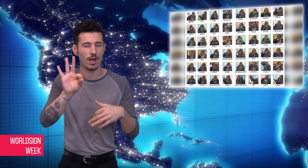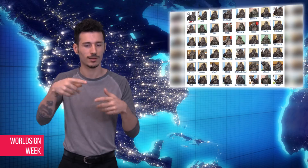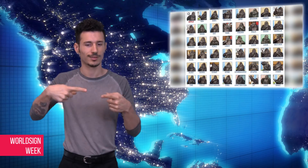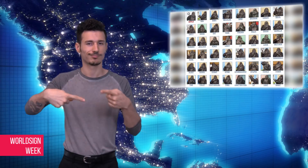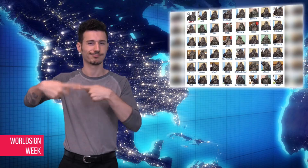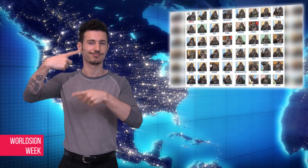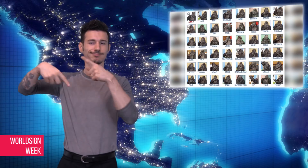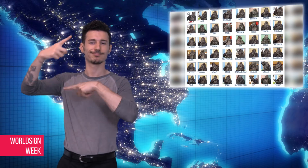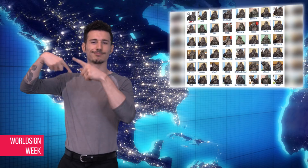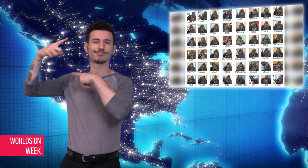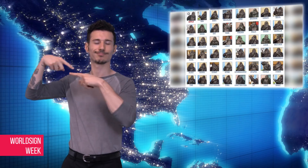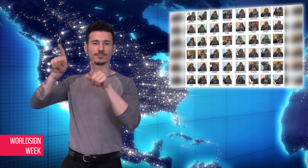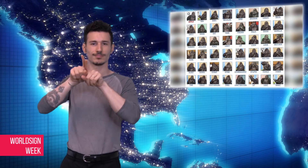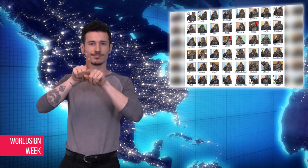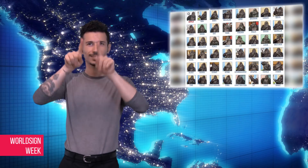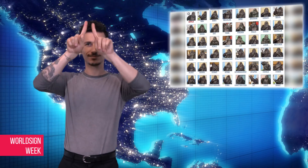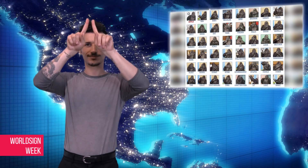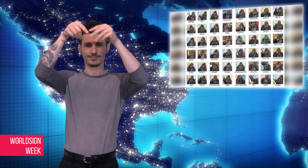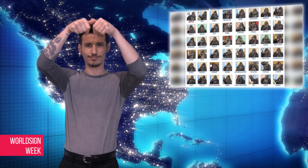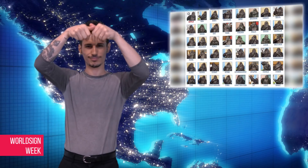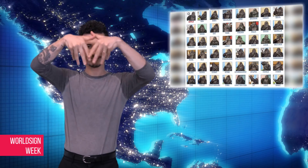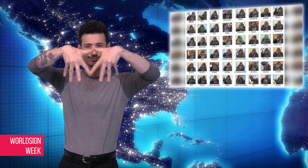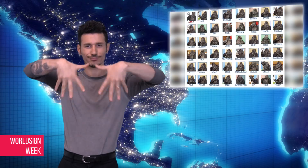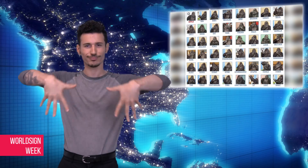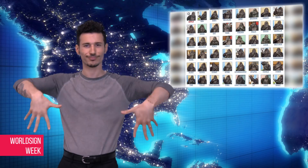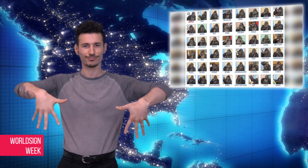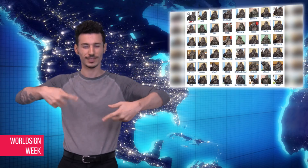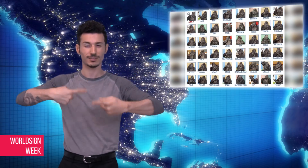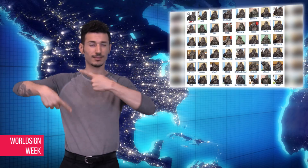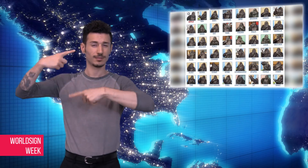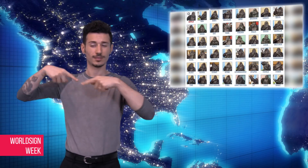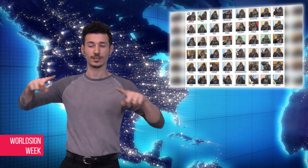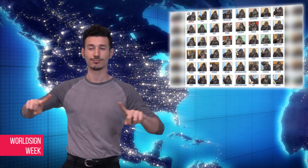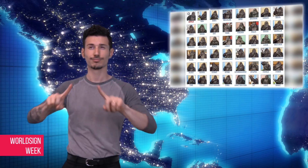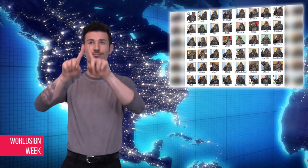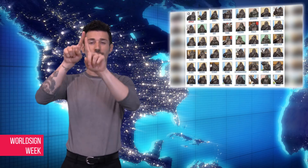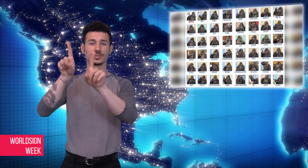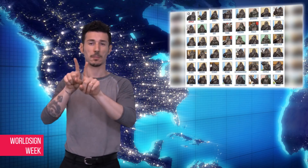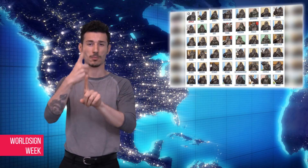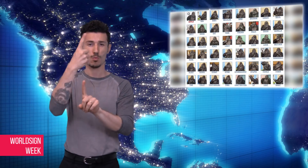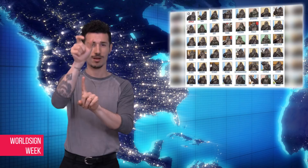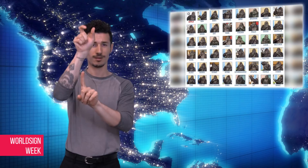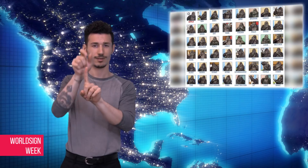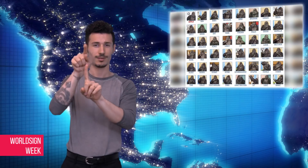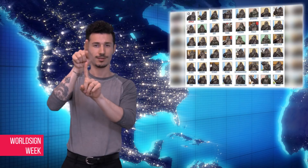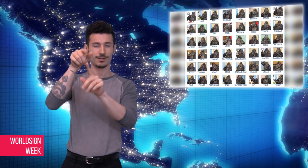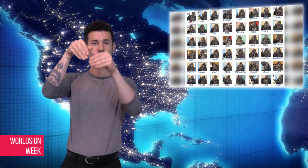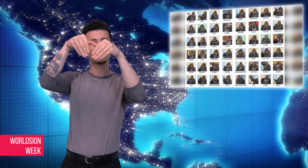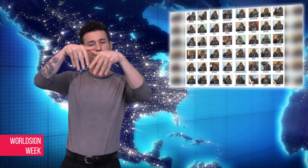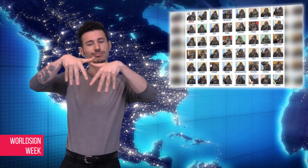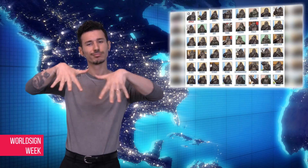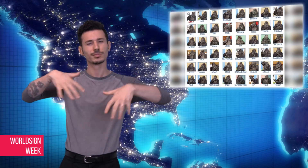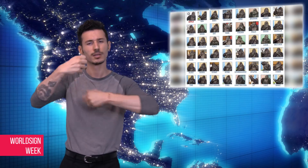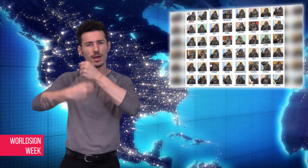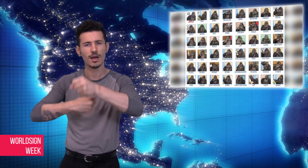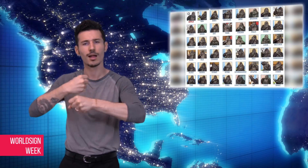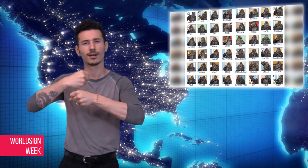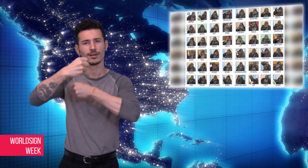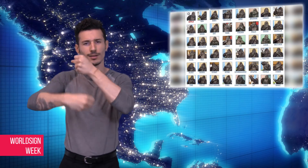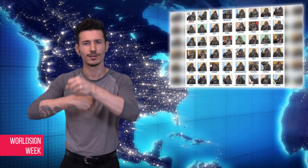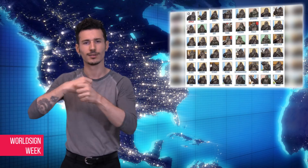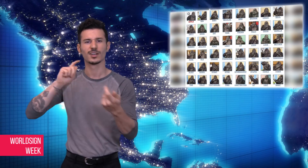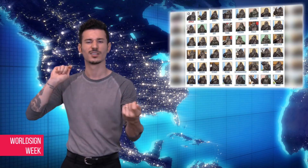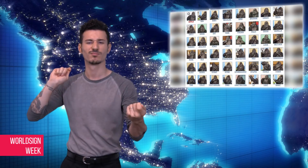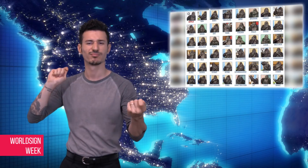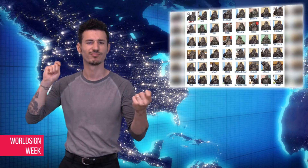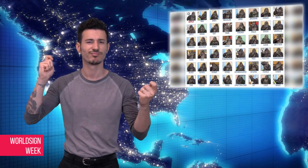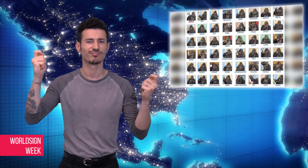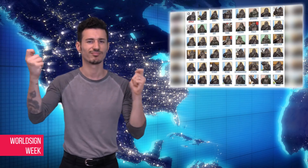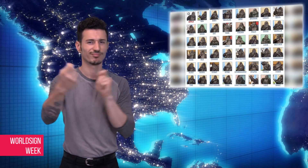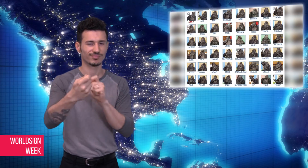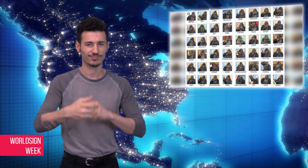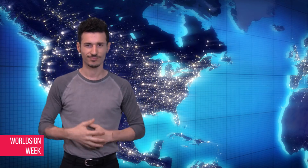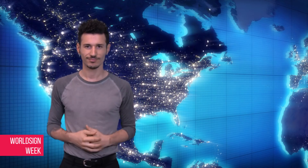each have slowly changed.